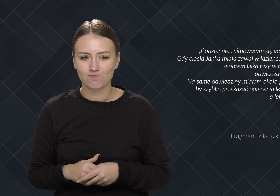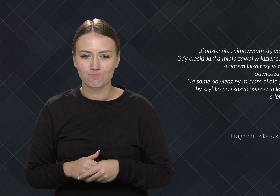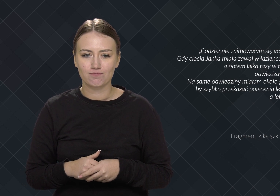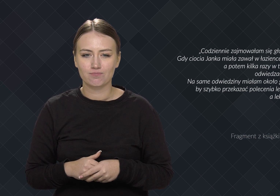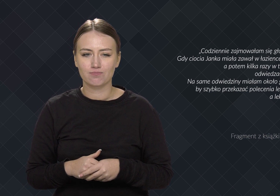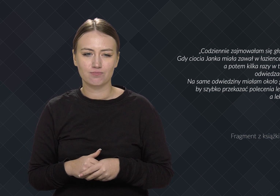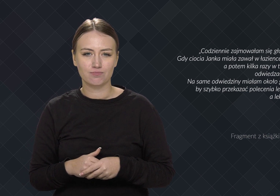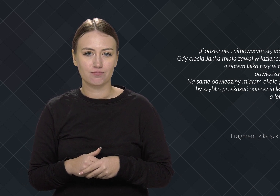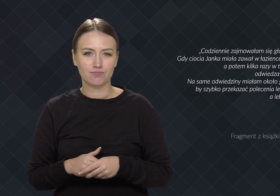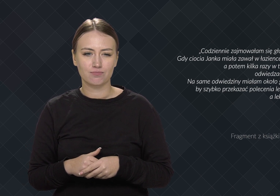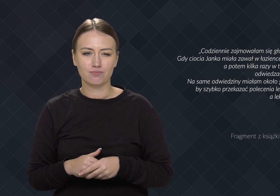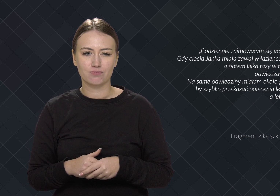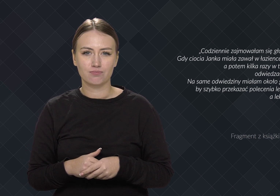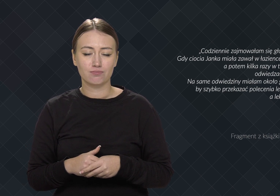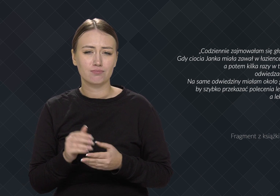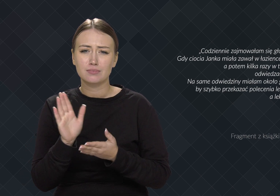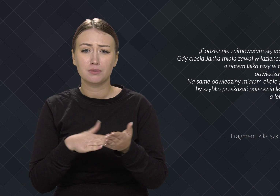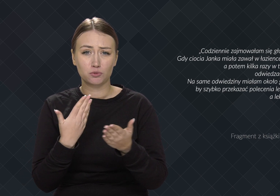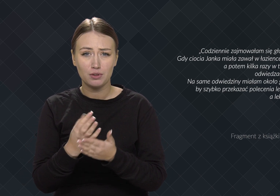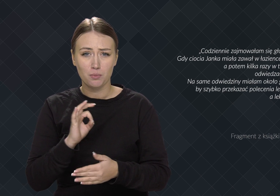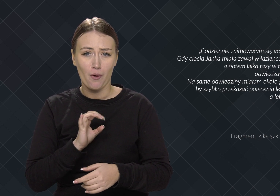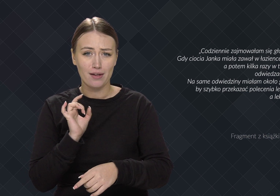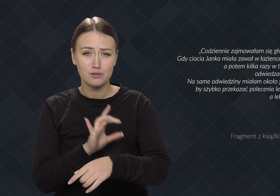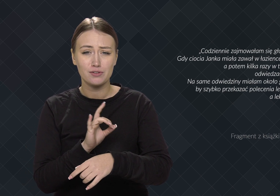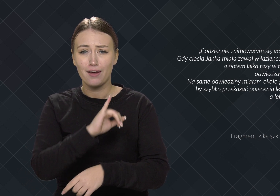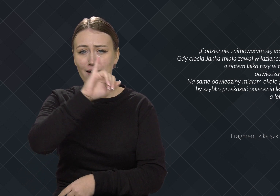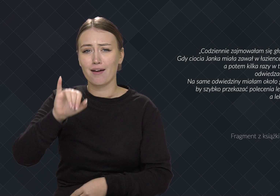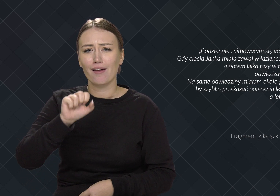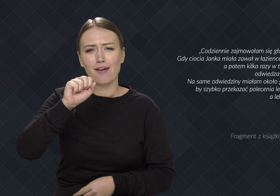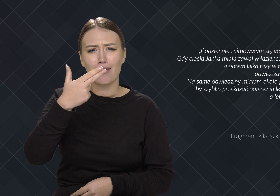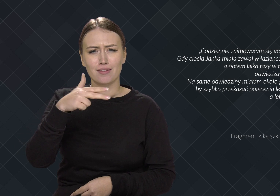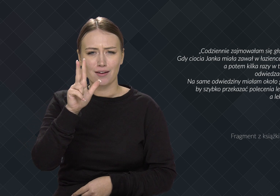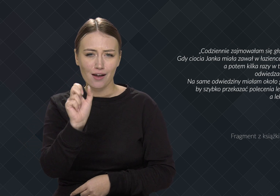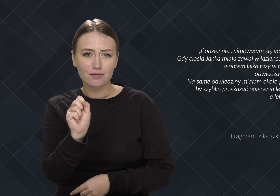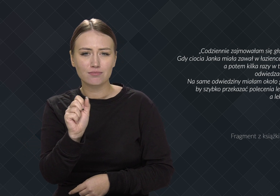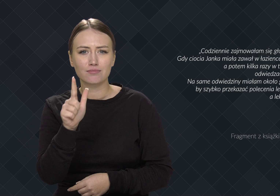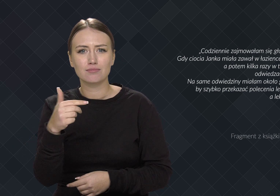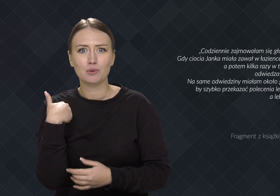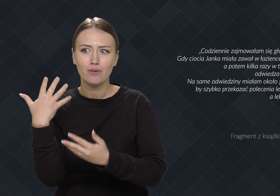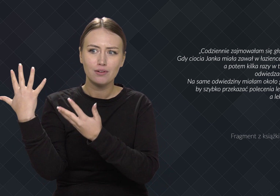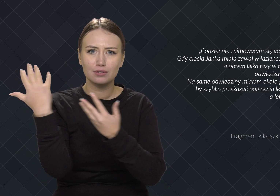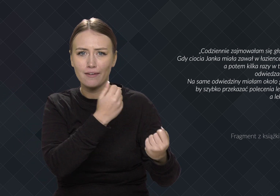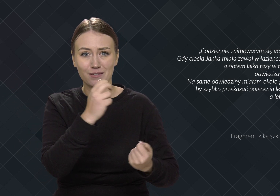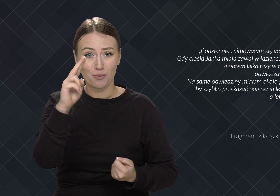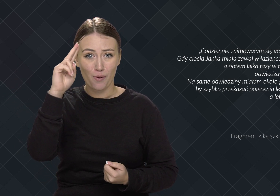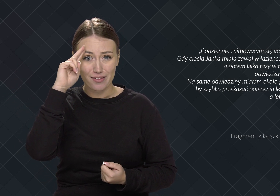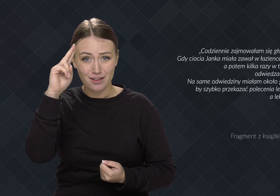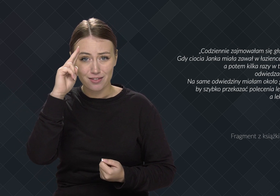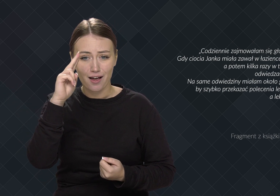When Aunt Janka had a heart attack in the bathroom,